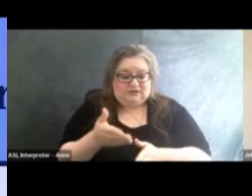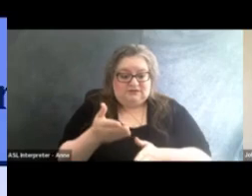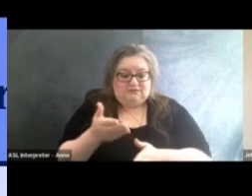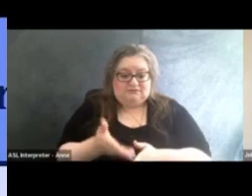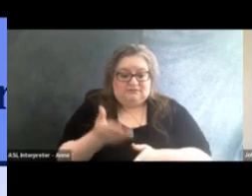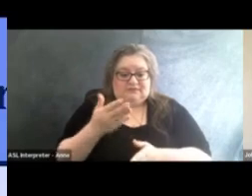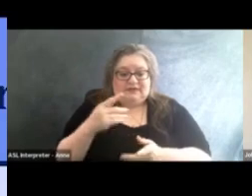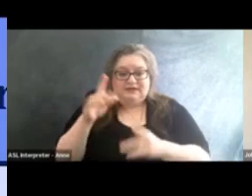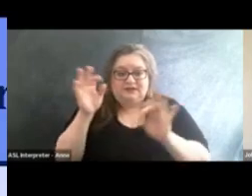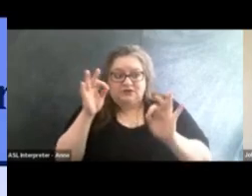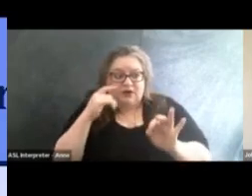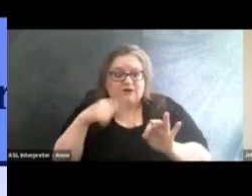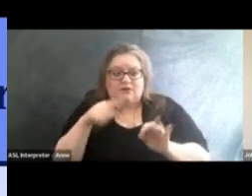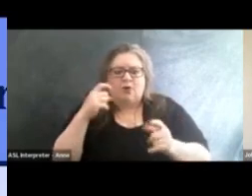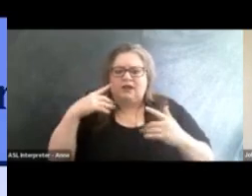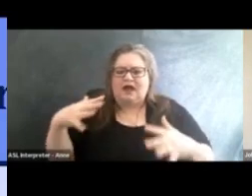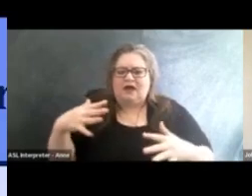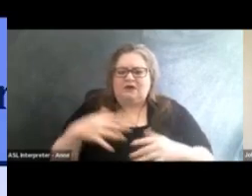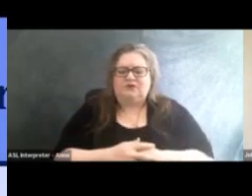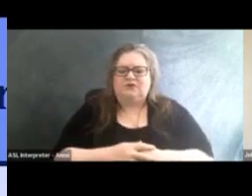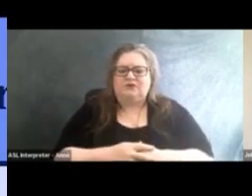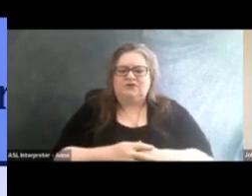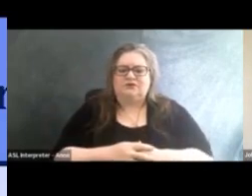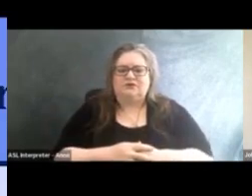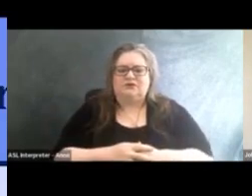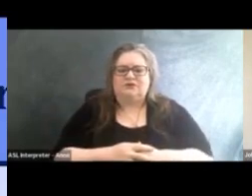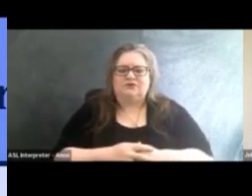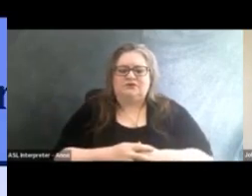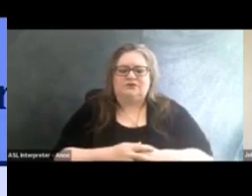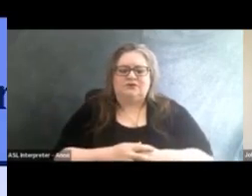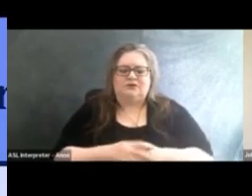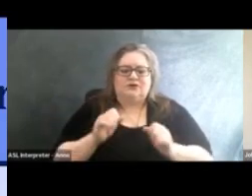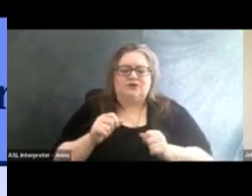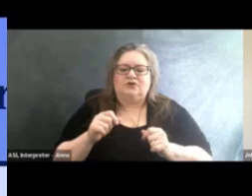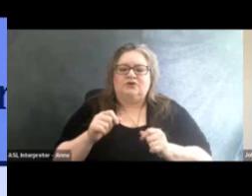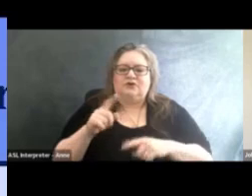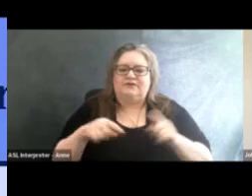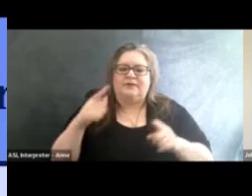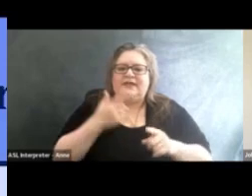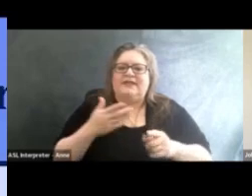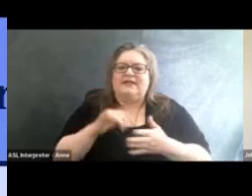distracting and is loud. It could vary because the thing that you're working on is a greater interest or less